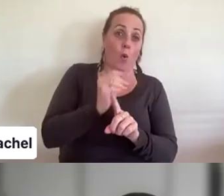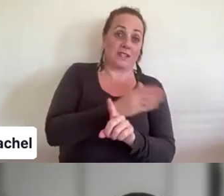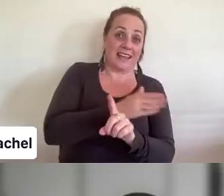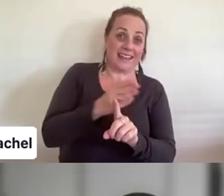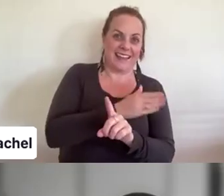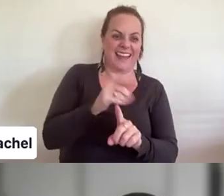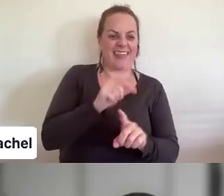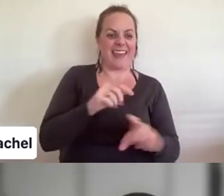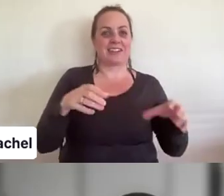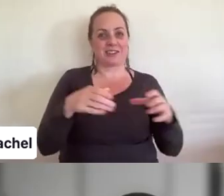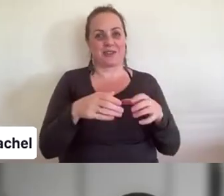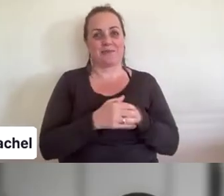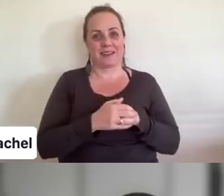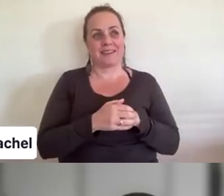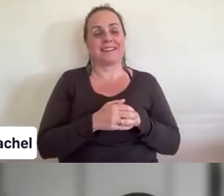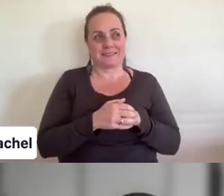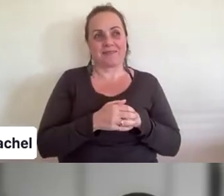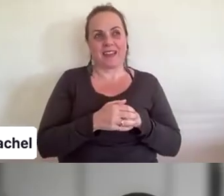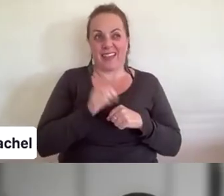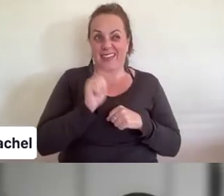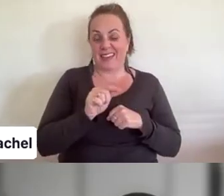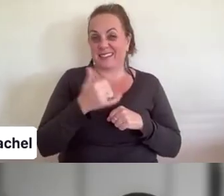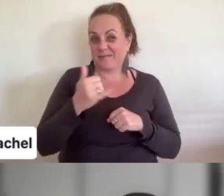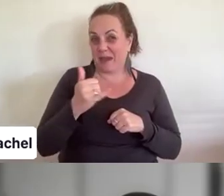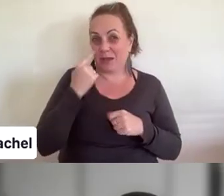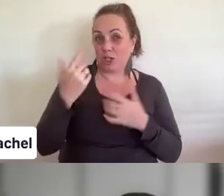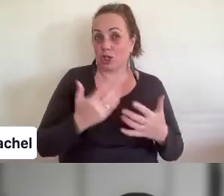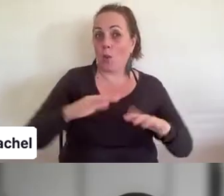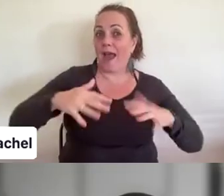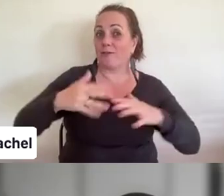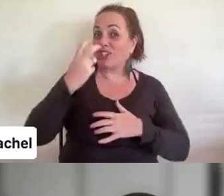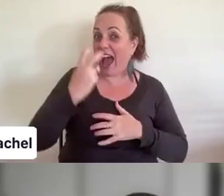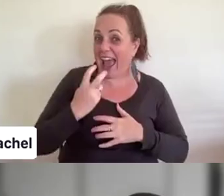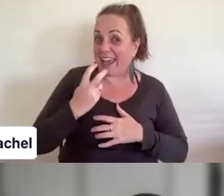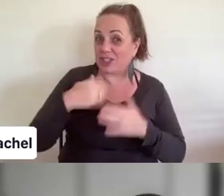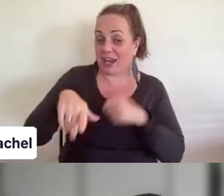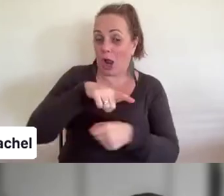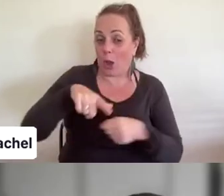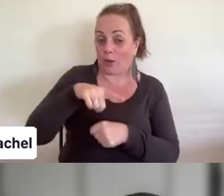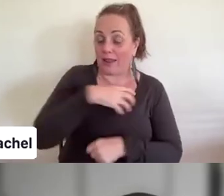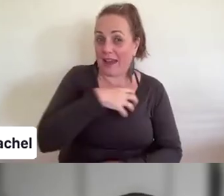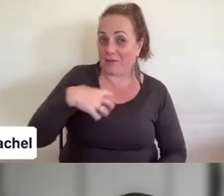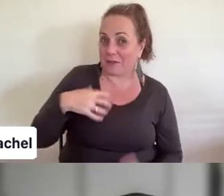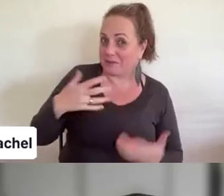which might say something about the average age in local government. But part of the challenge